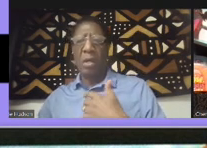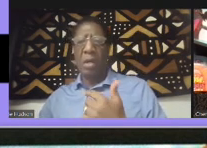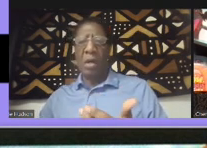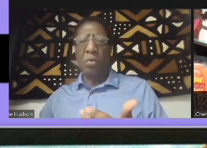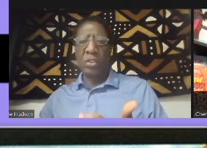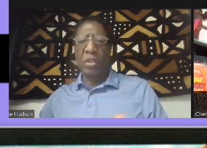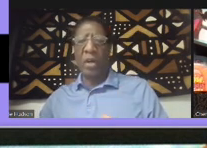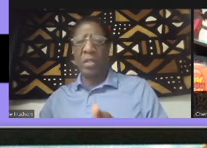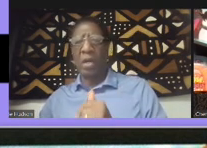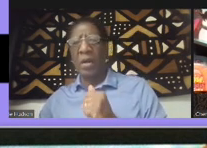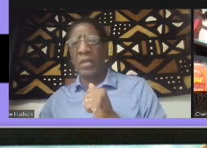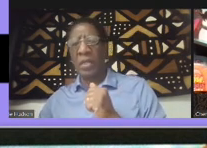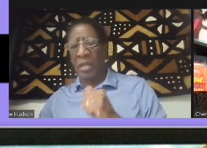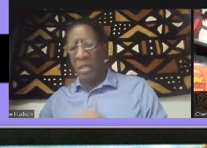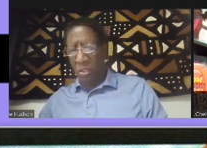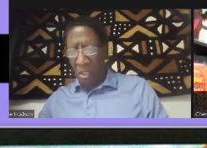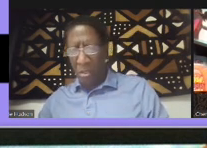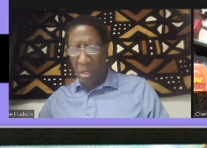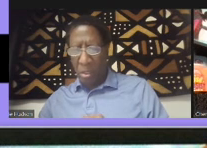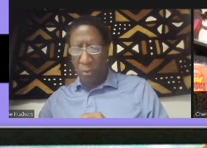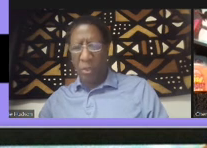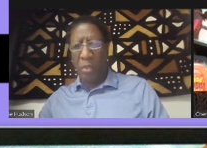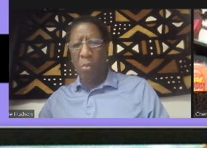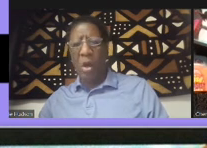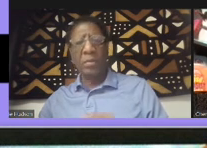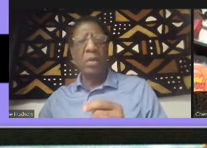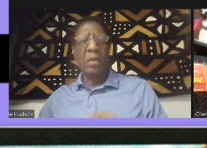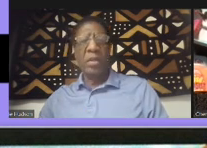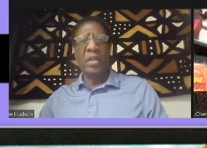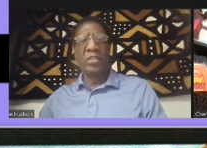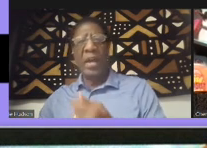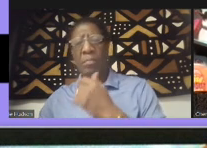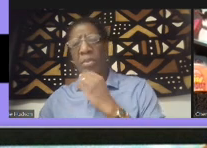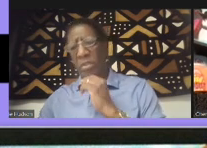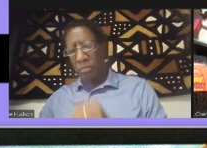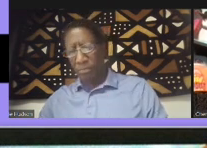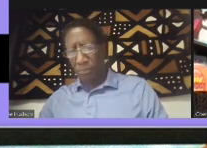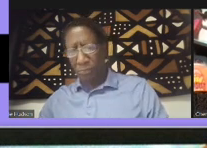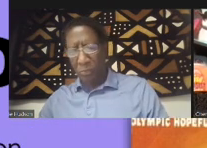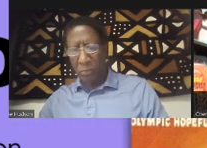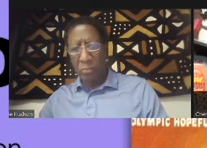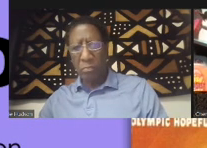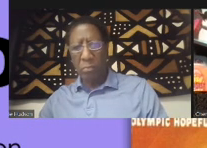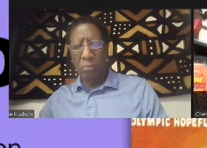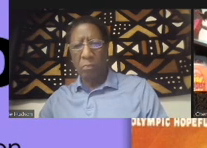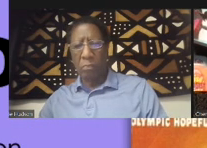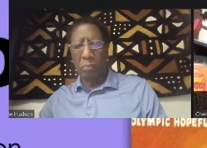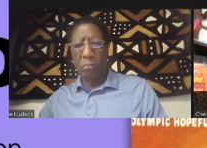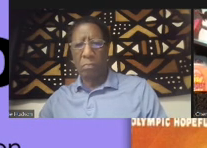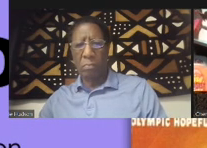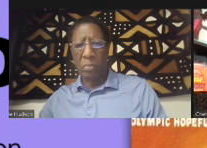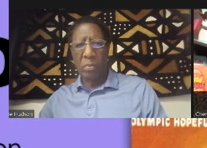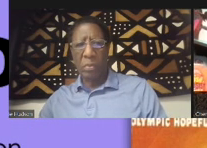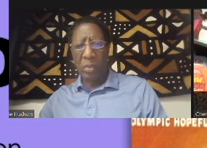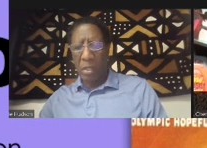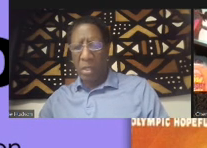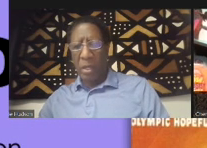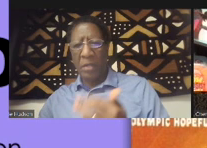which started in 1921. Next slide, please.